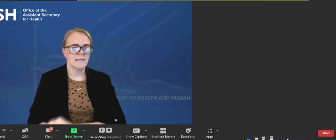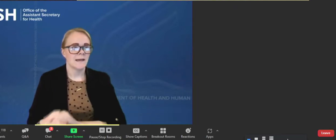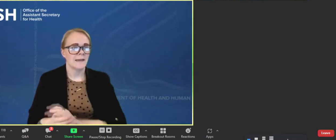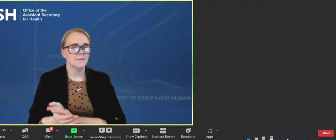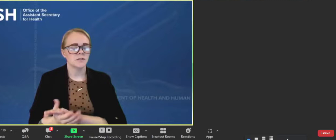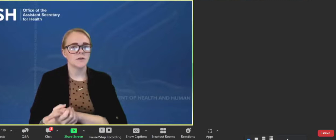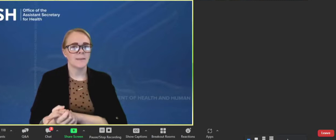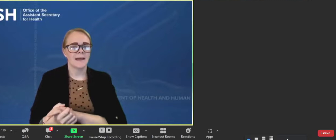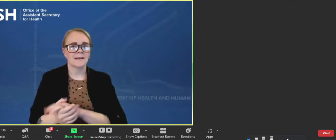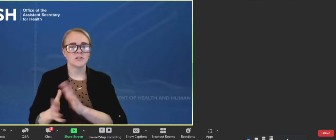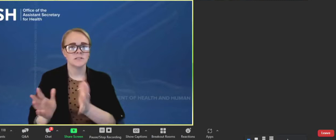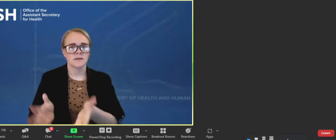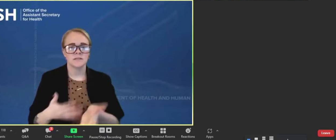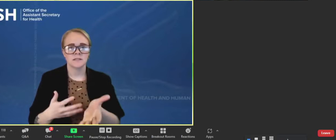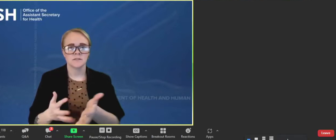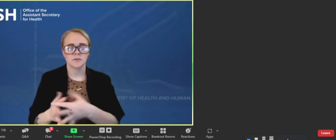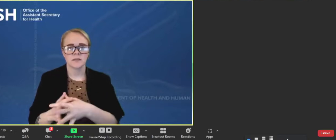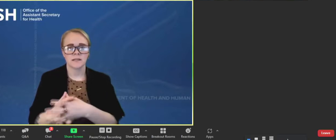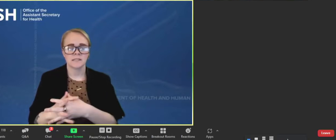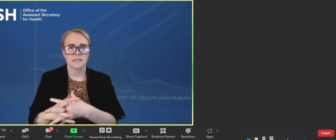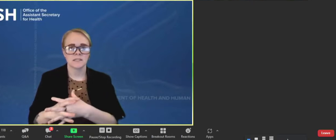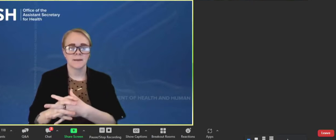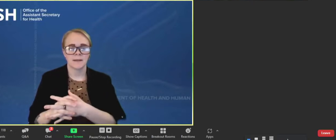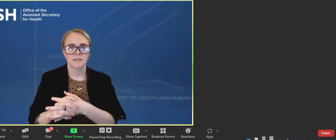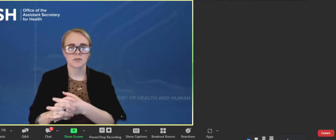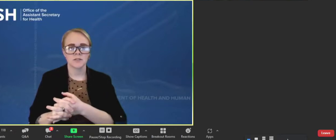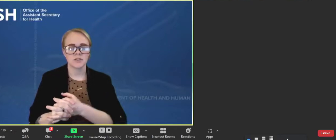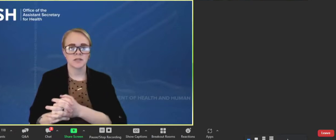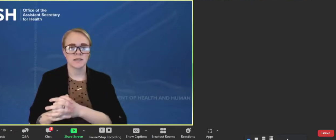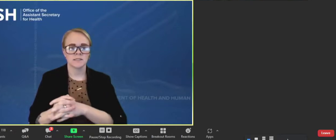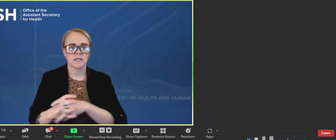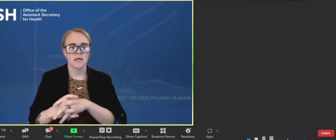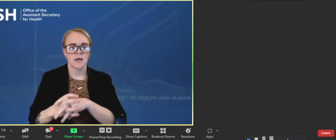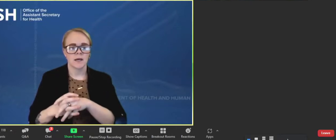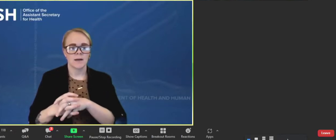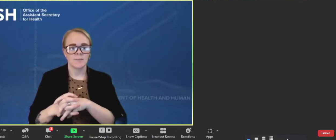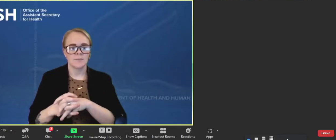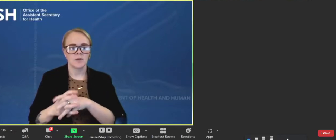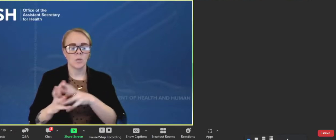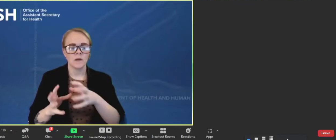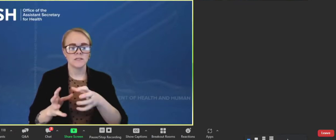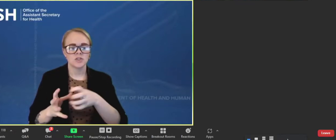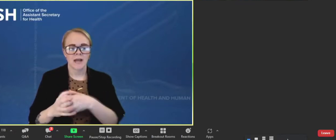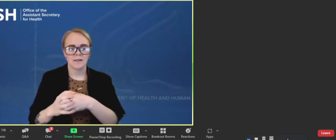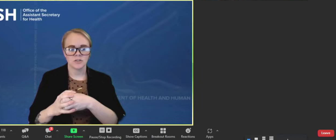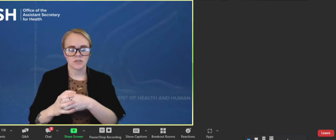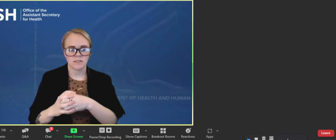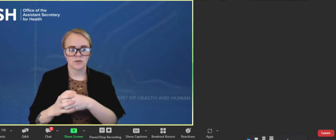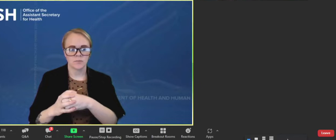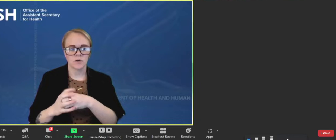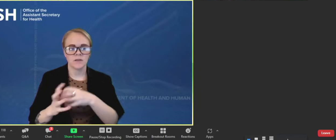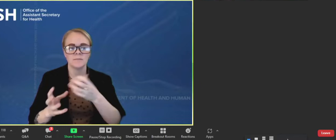Yeah, absolutely. That actually dovetails really nicely into our next question is, what challenges or what are the major